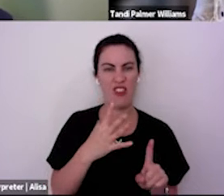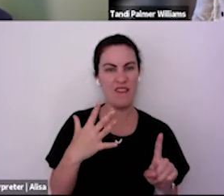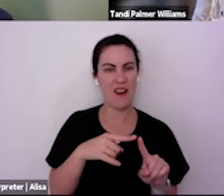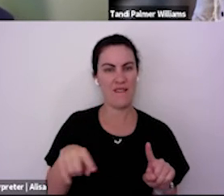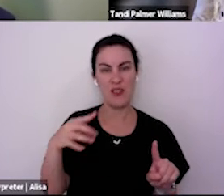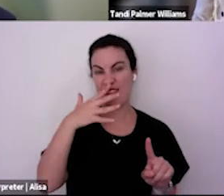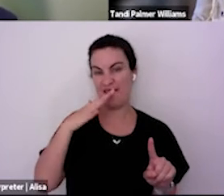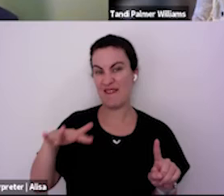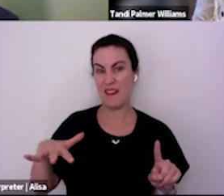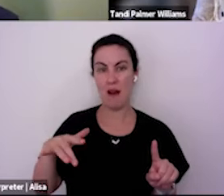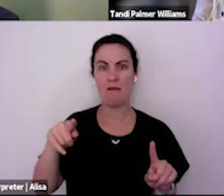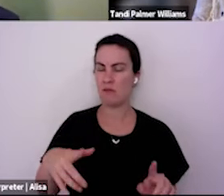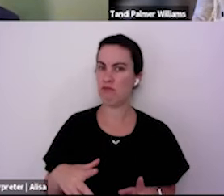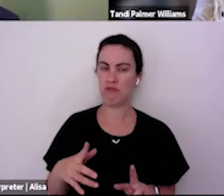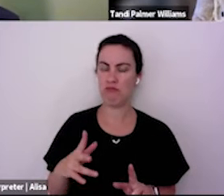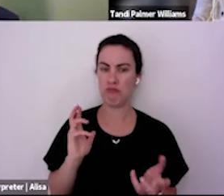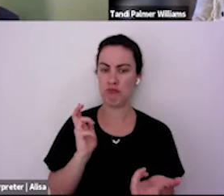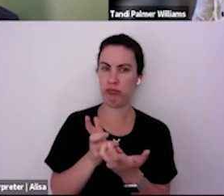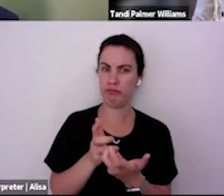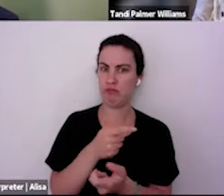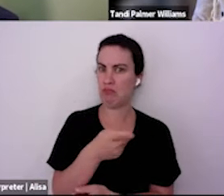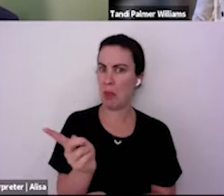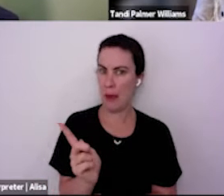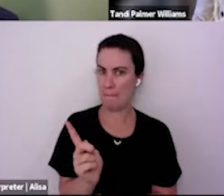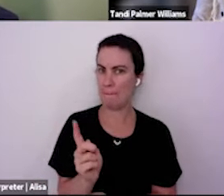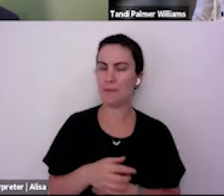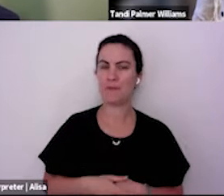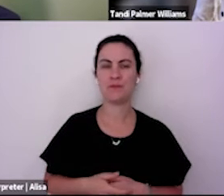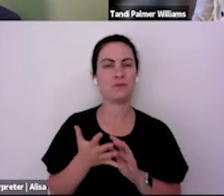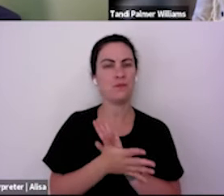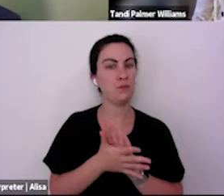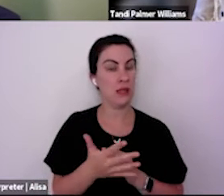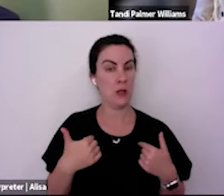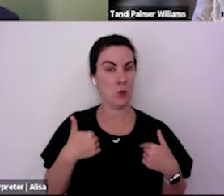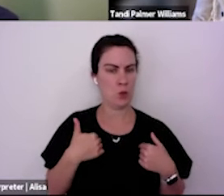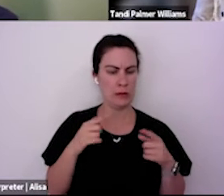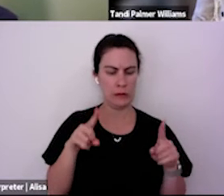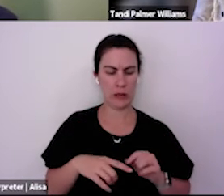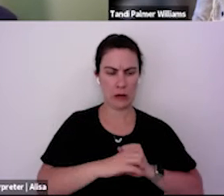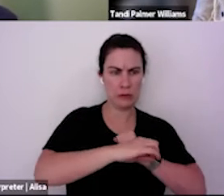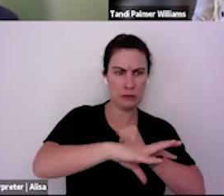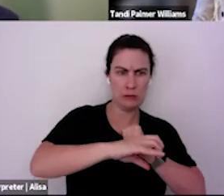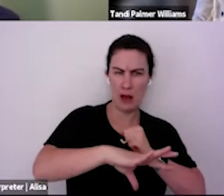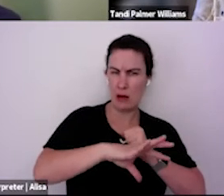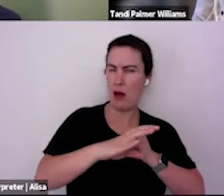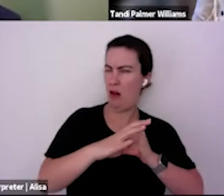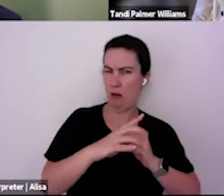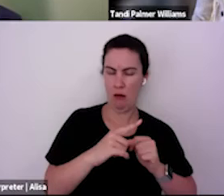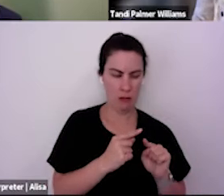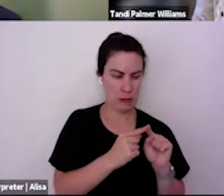And so we were able to kind of start to really skew our marketing spend to focusing on those